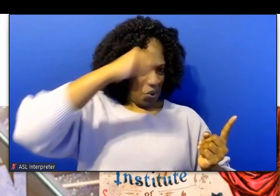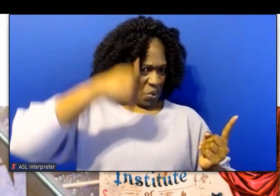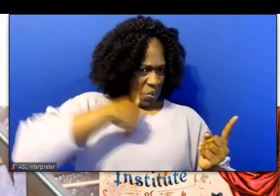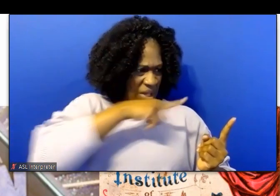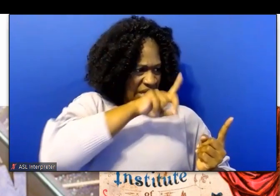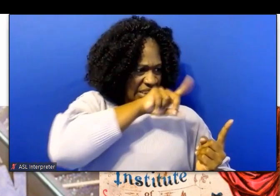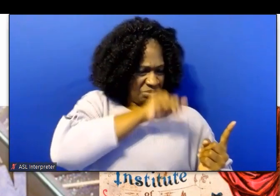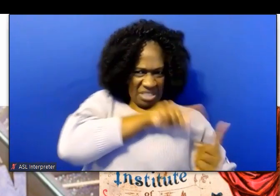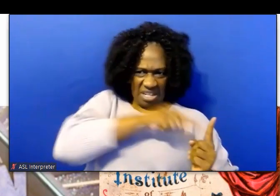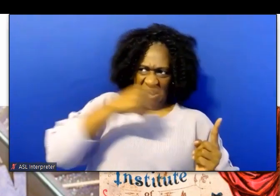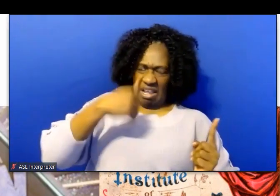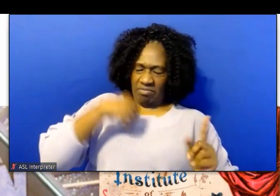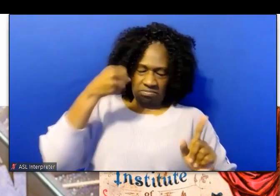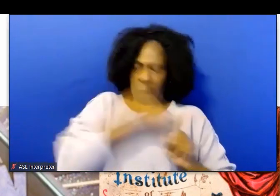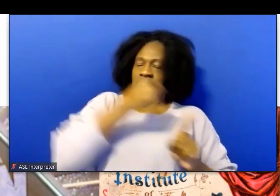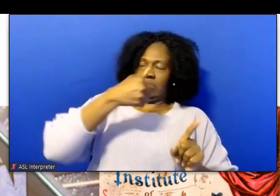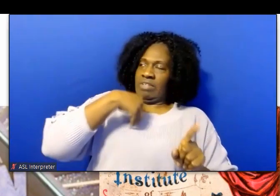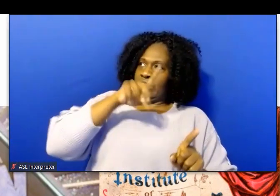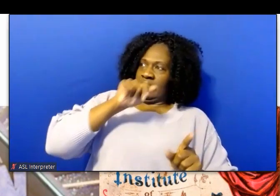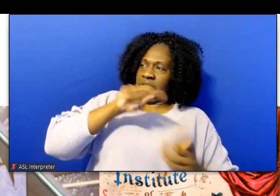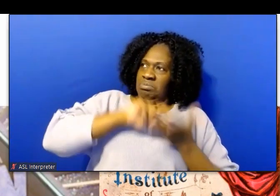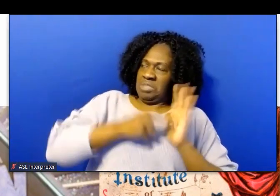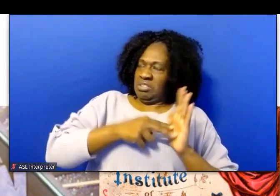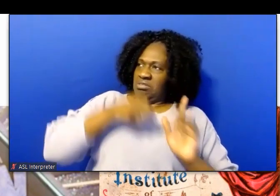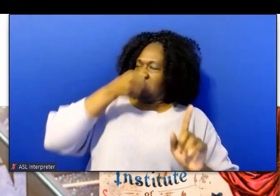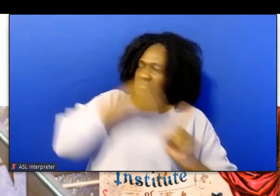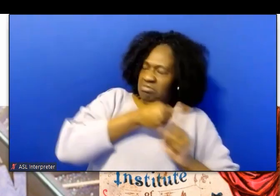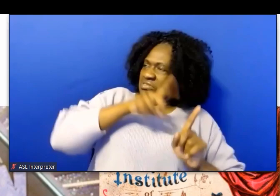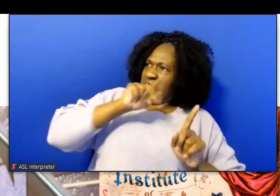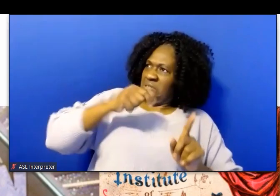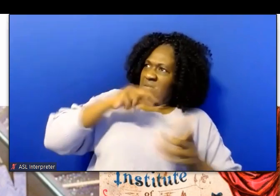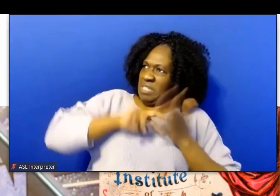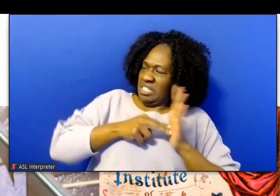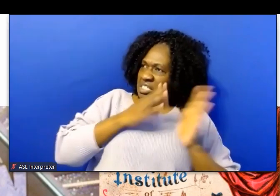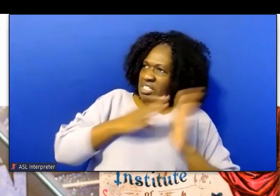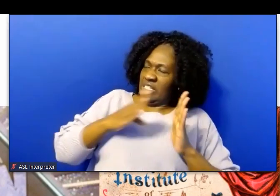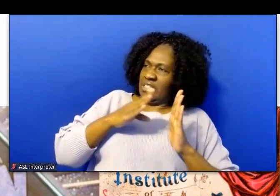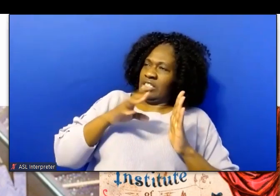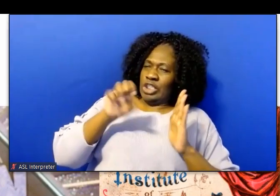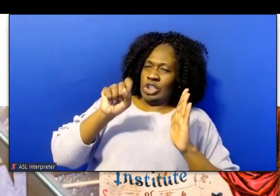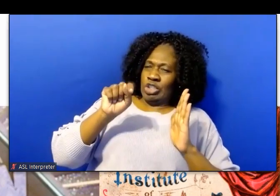I used that word stricken intentionally because that is a language you often hear